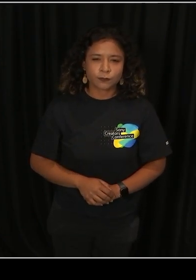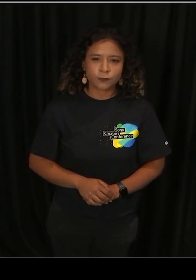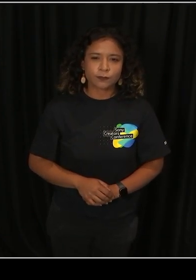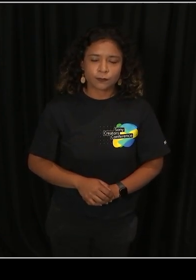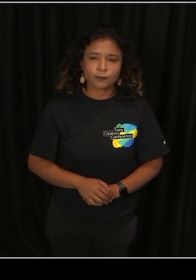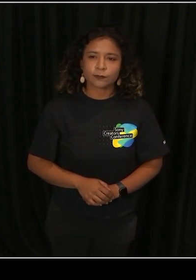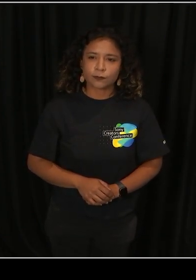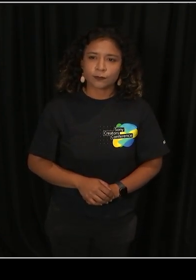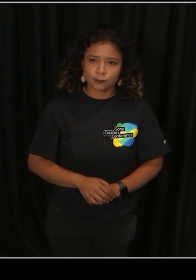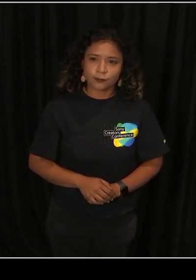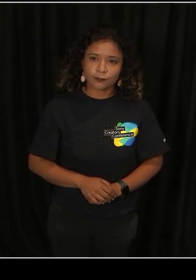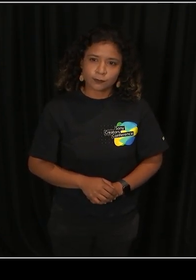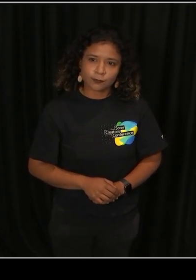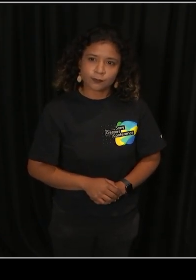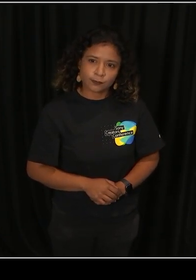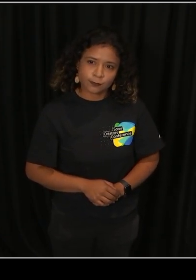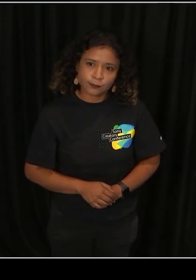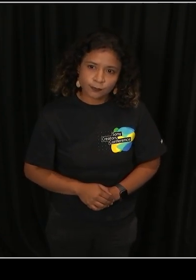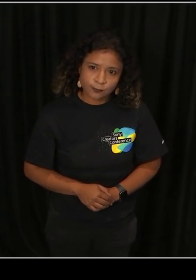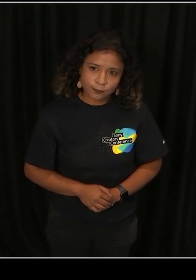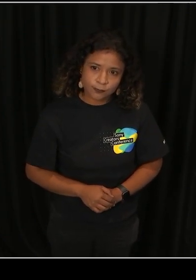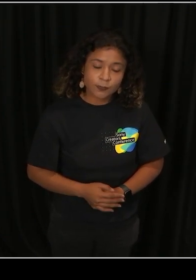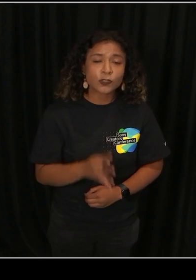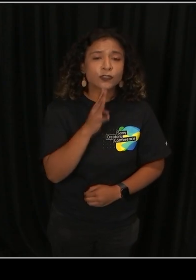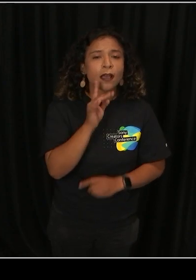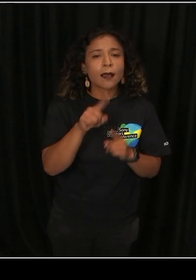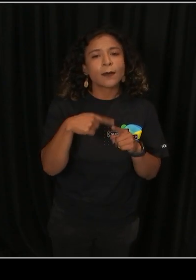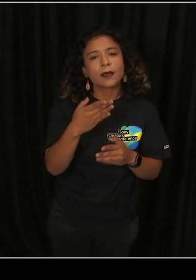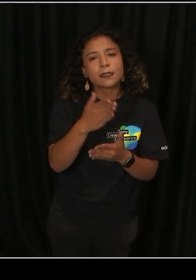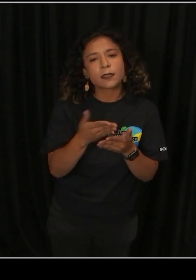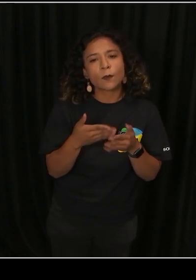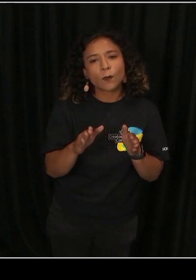Let me now pass to Nico to tell you about some of the ways that Beyond Sports are doing just that.